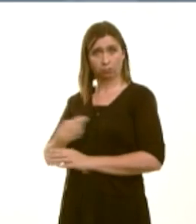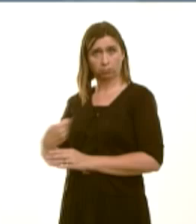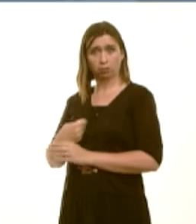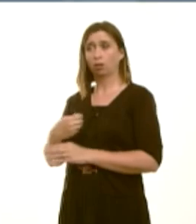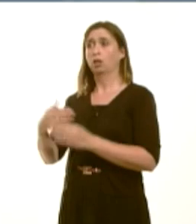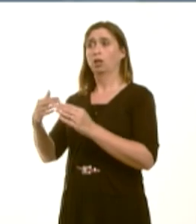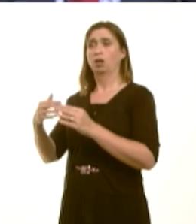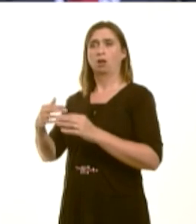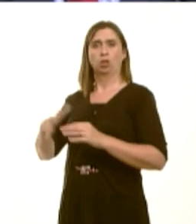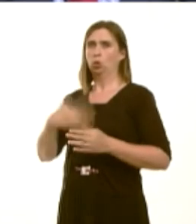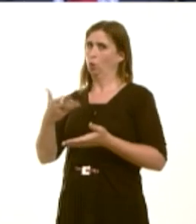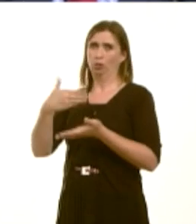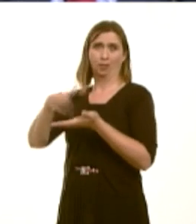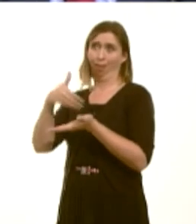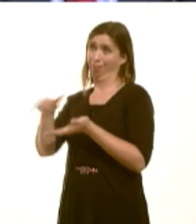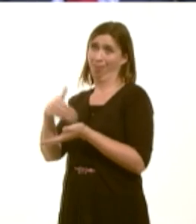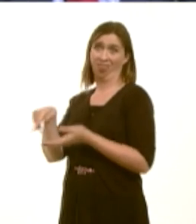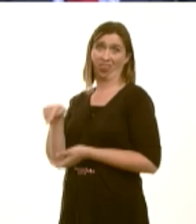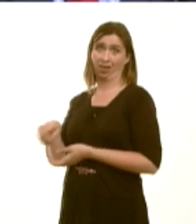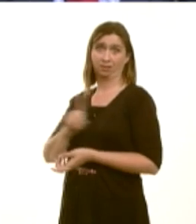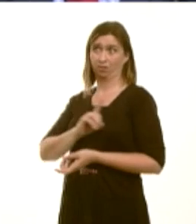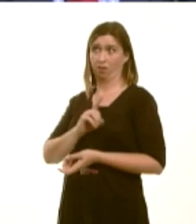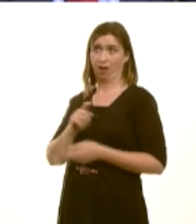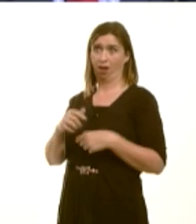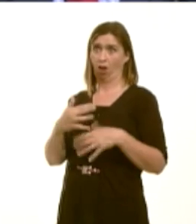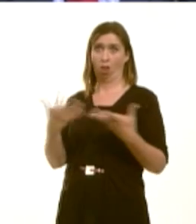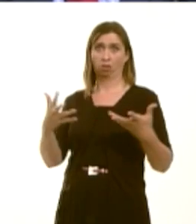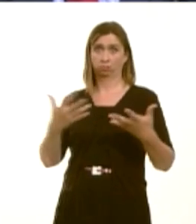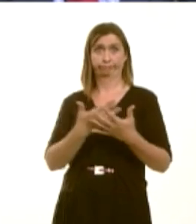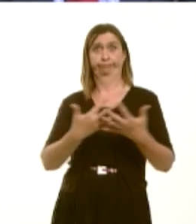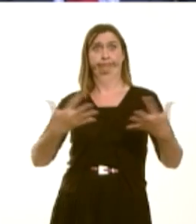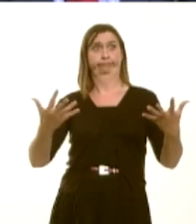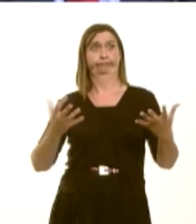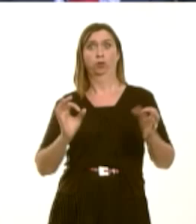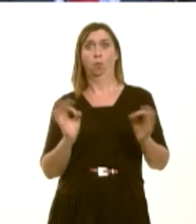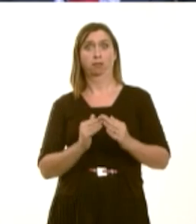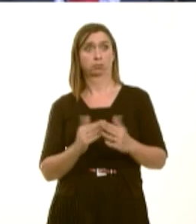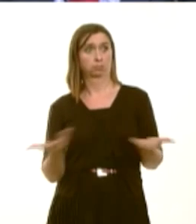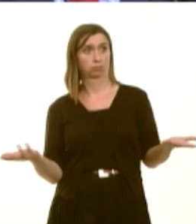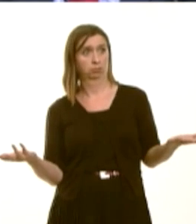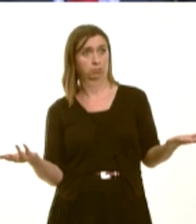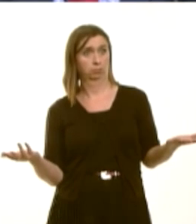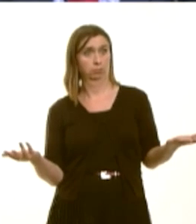What is proposed in Englandóand Sir Bob, Lord Kerslake, he said this quite clearlyóis